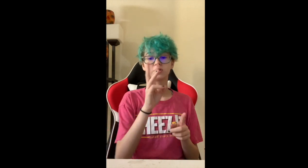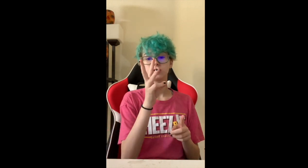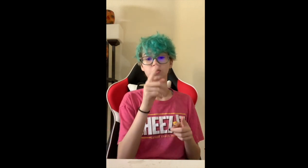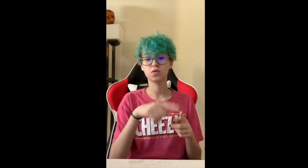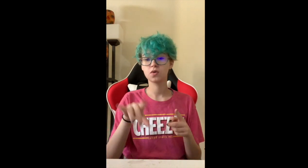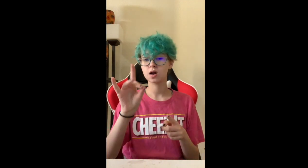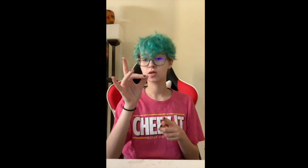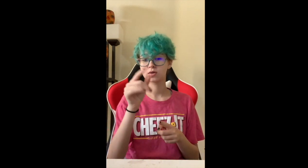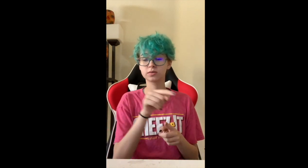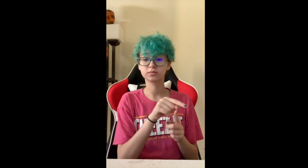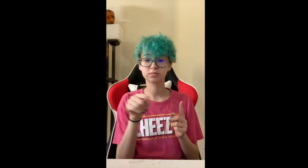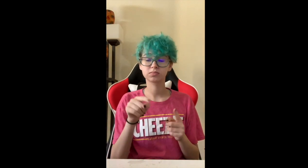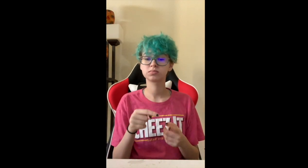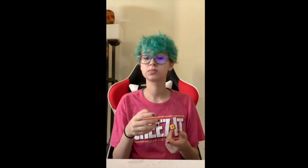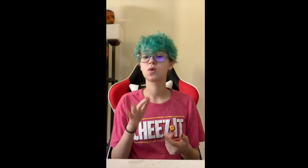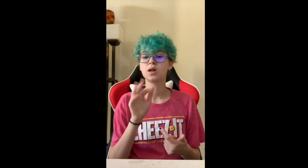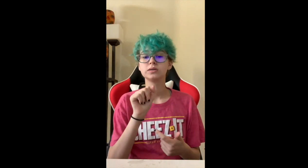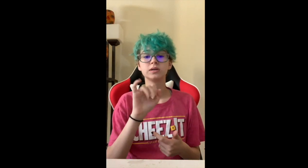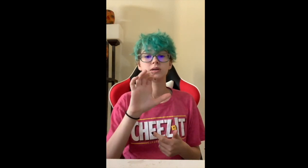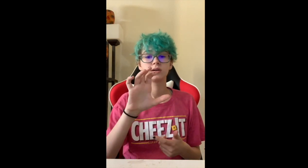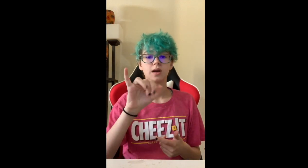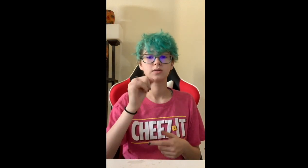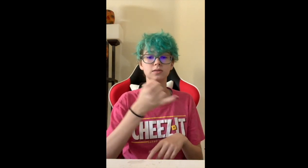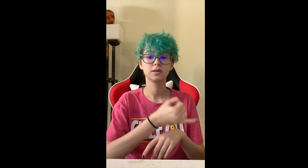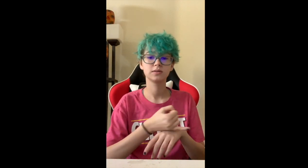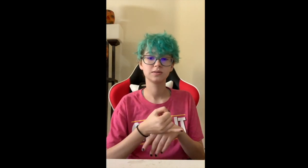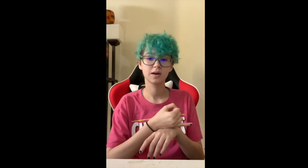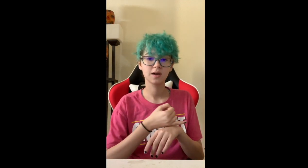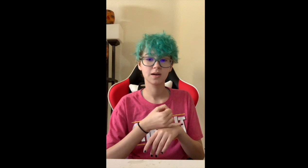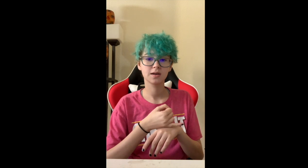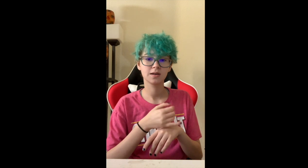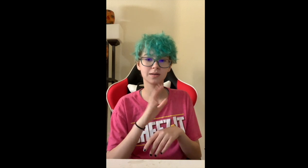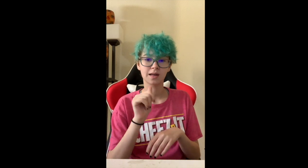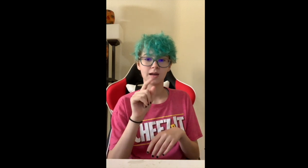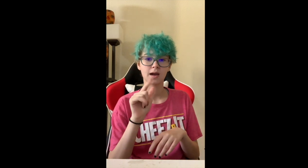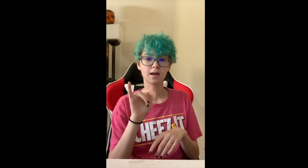What I enjoyed most about between 6th to 8th grade was our Catalina Island trip.